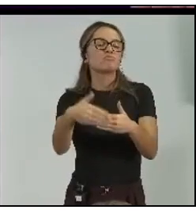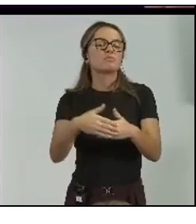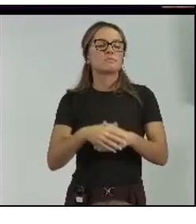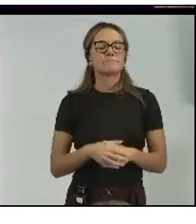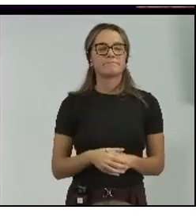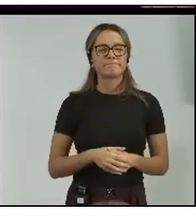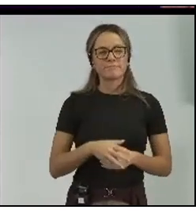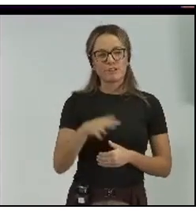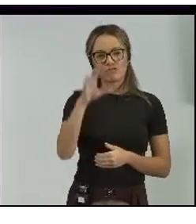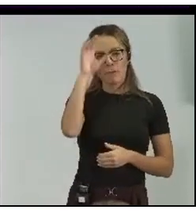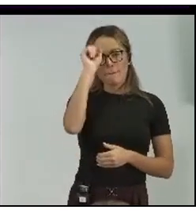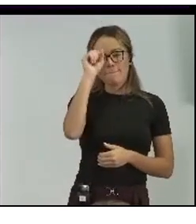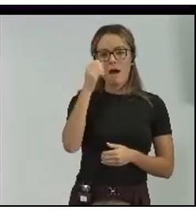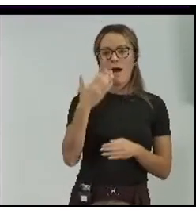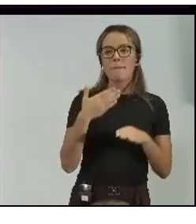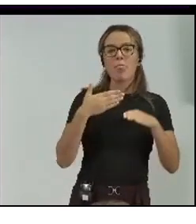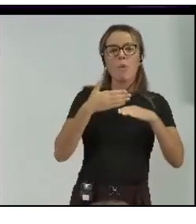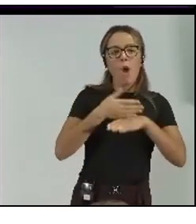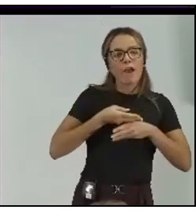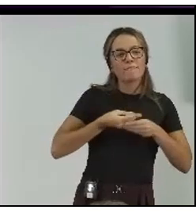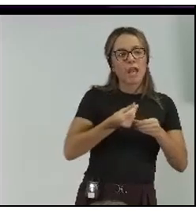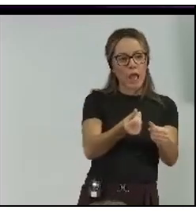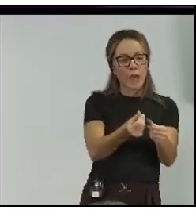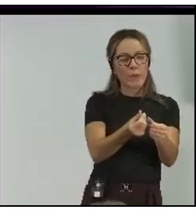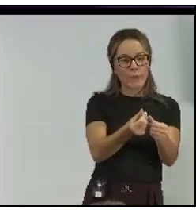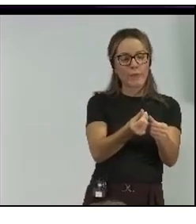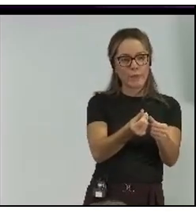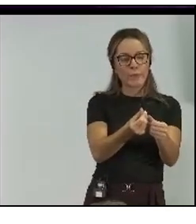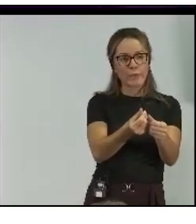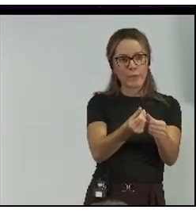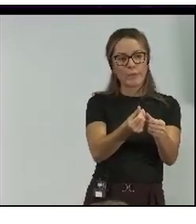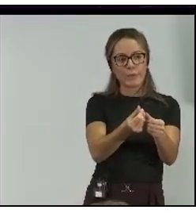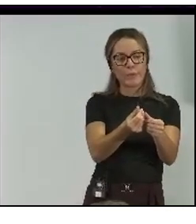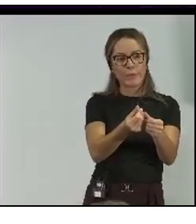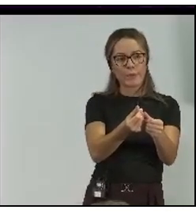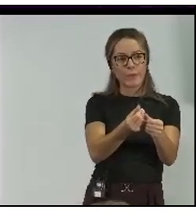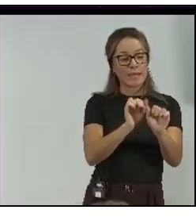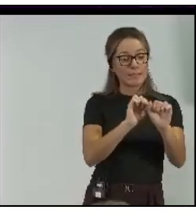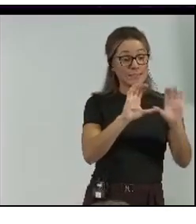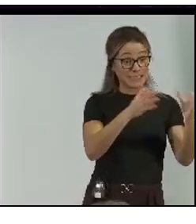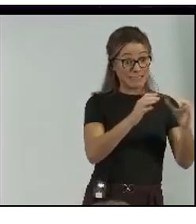it's going back to the workplace, understanding each, every, each team actually knows what their